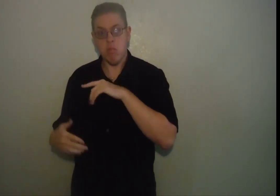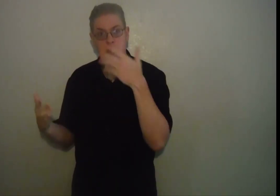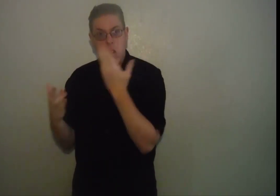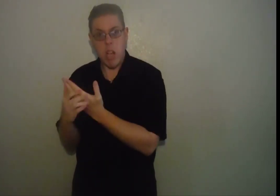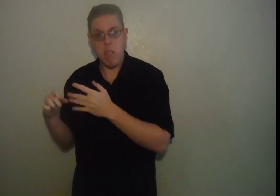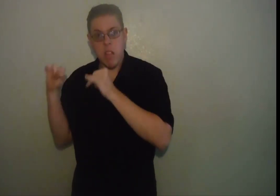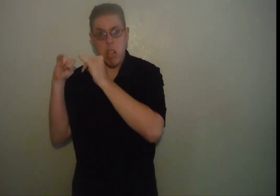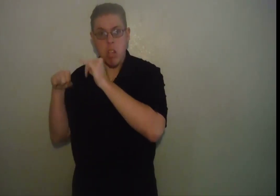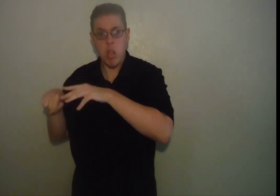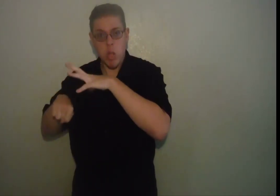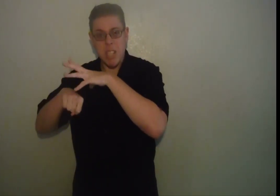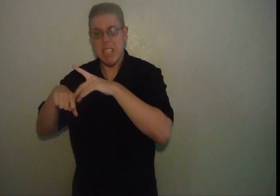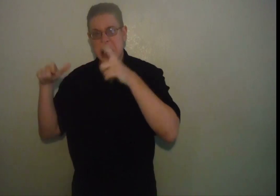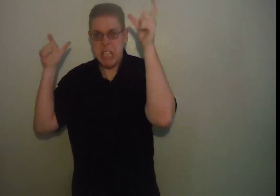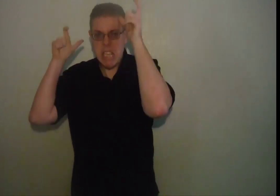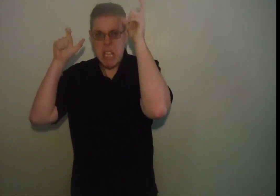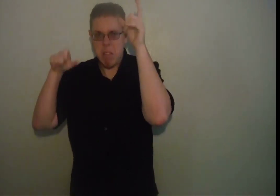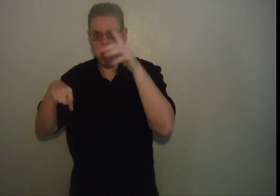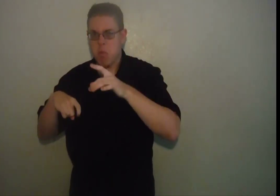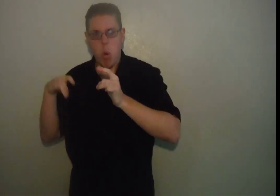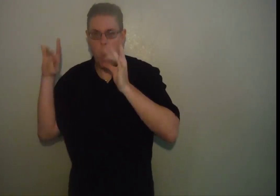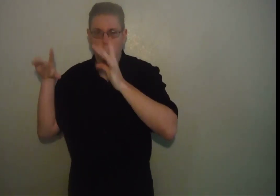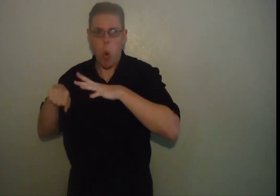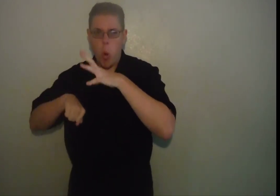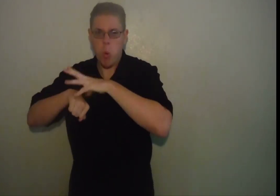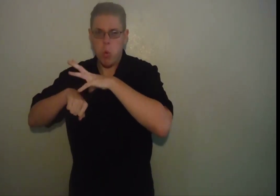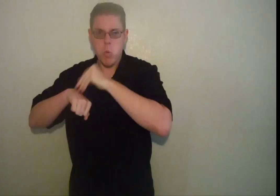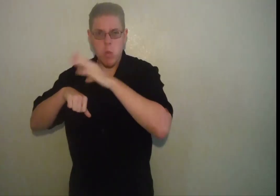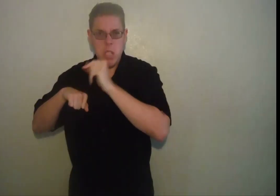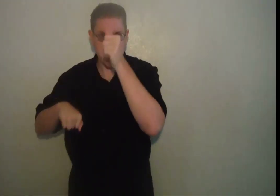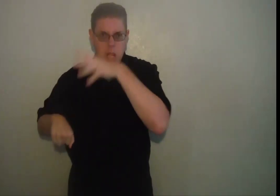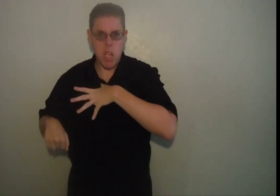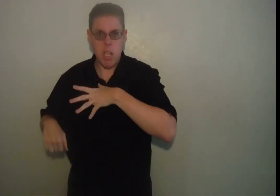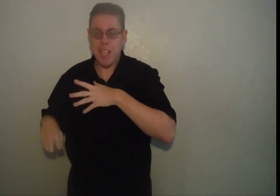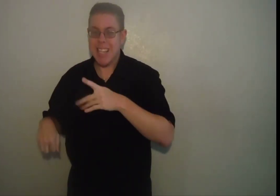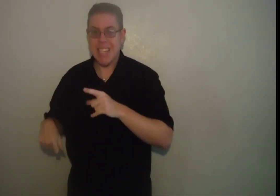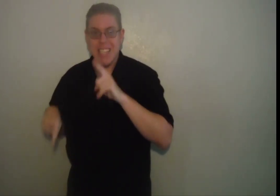When the policeman arrived and interviewed the evil Swede who tackled you